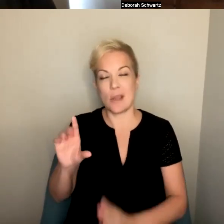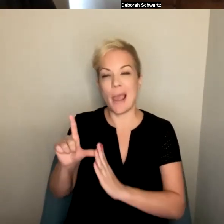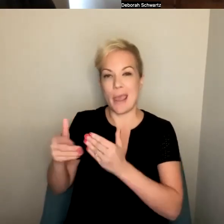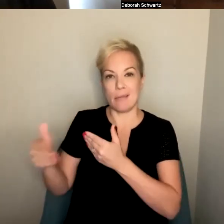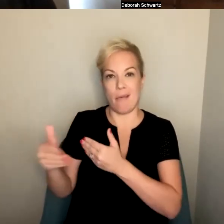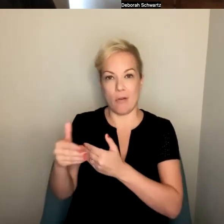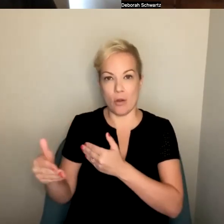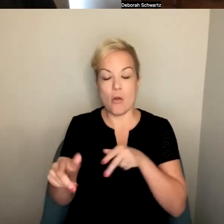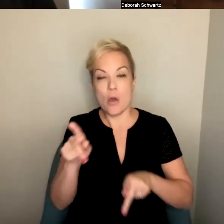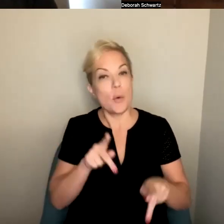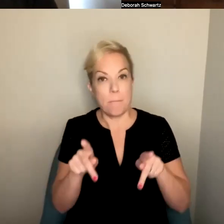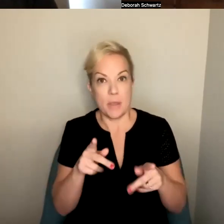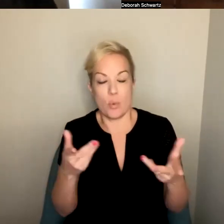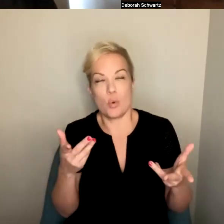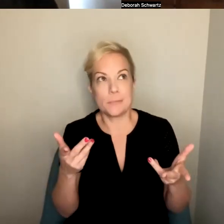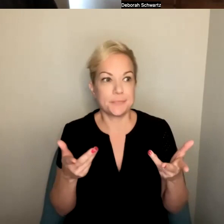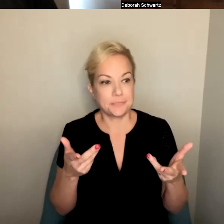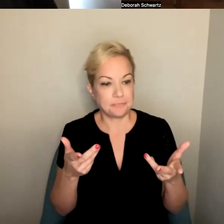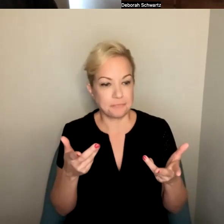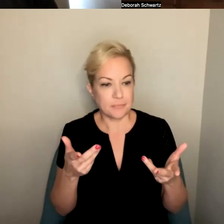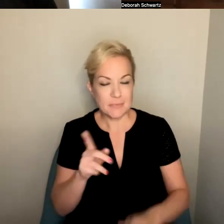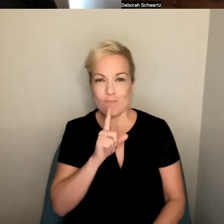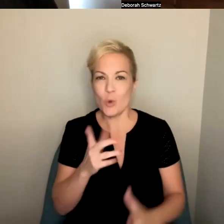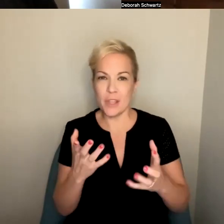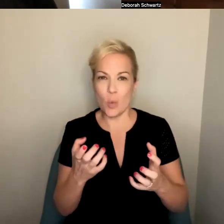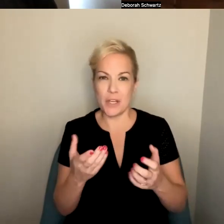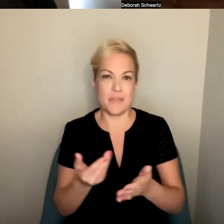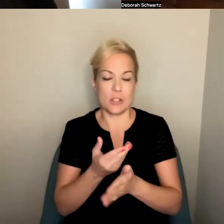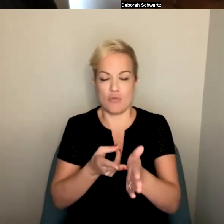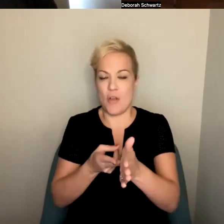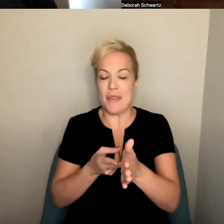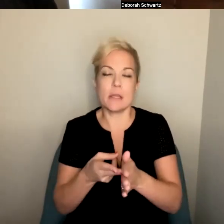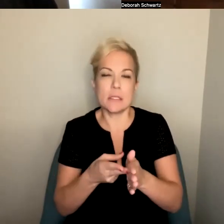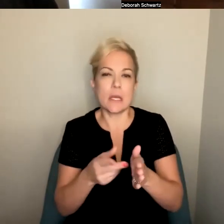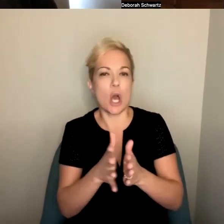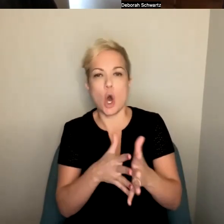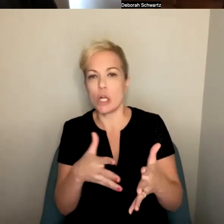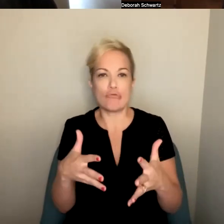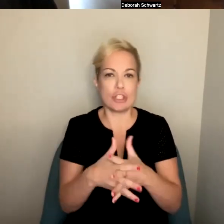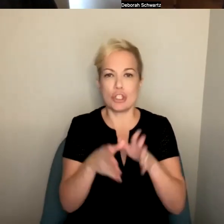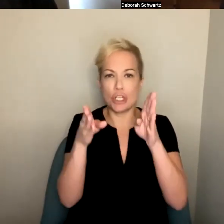people for this authentically accurate Indigenous person that doesn't really exist because it's